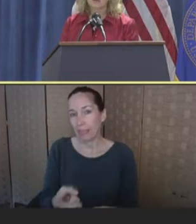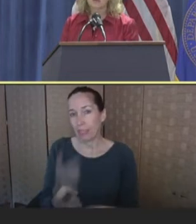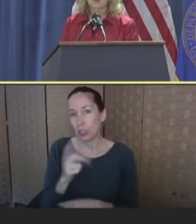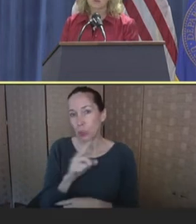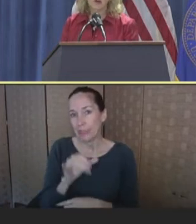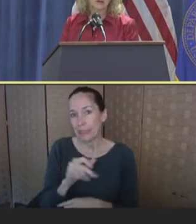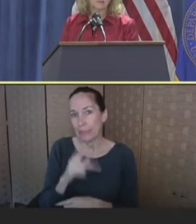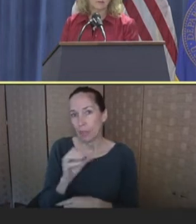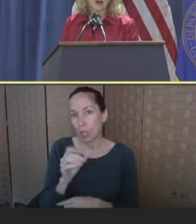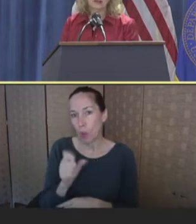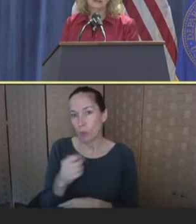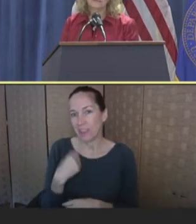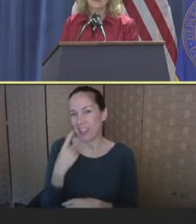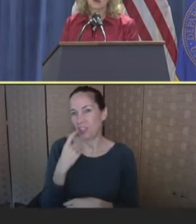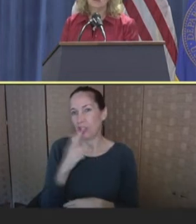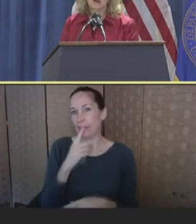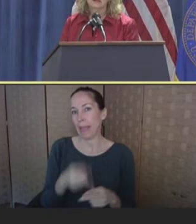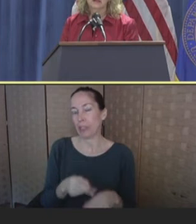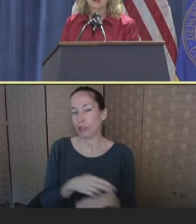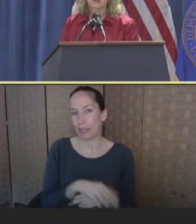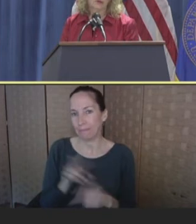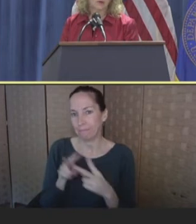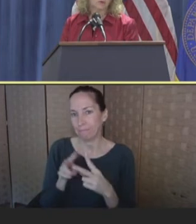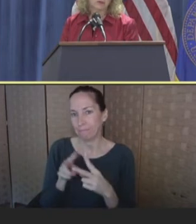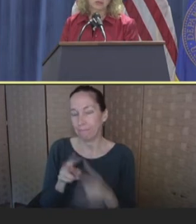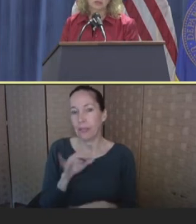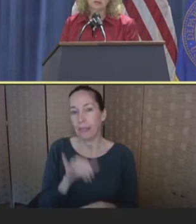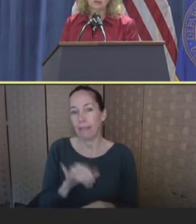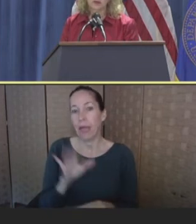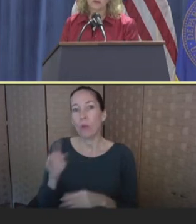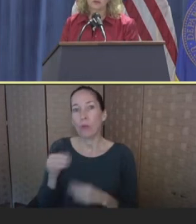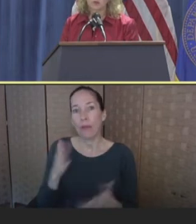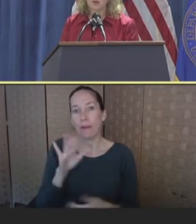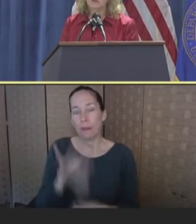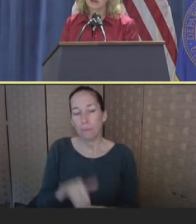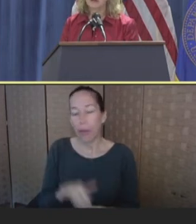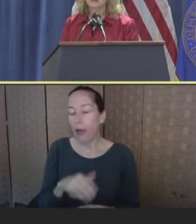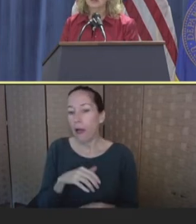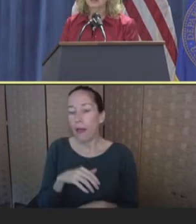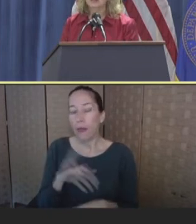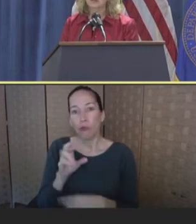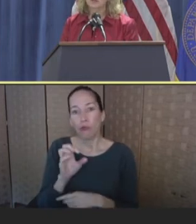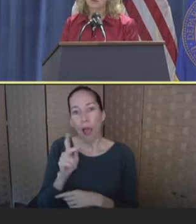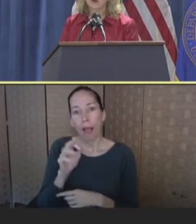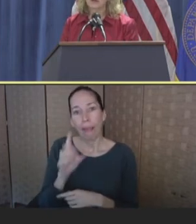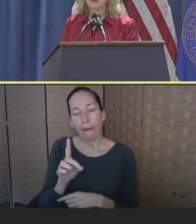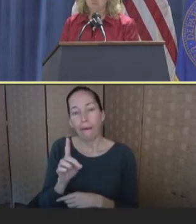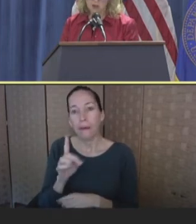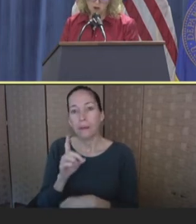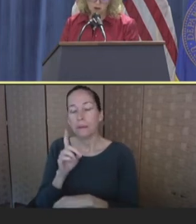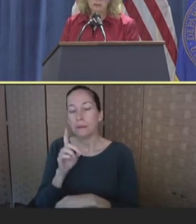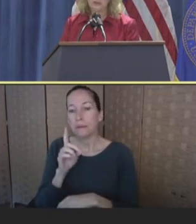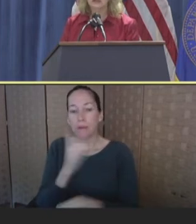been provided by Rockland County private physicians, by federally qualified health centers, other providers, our clinics.